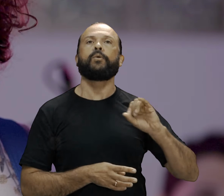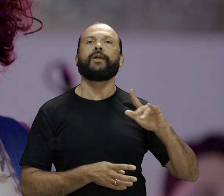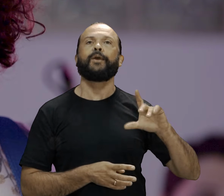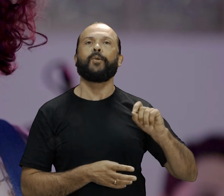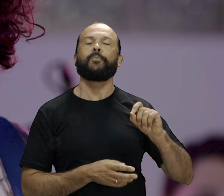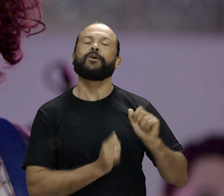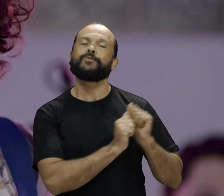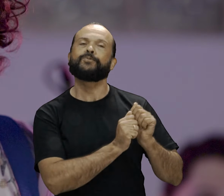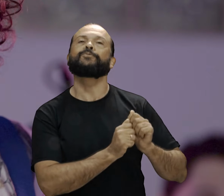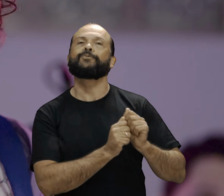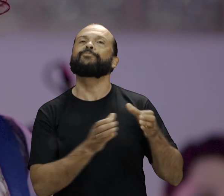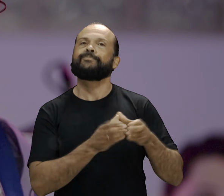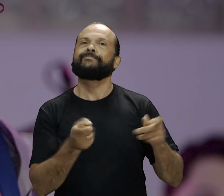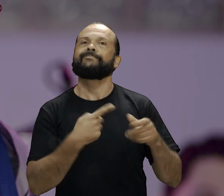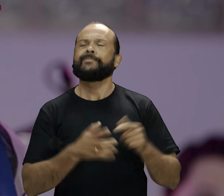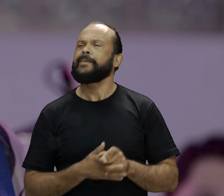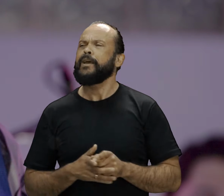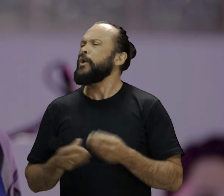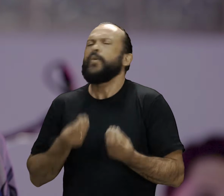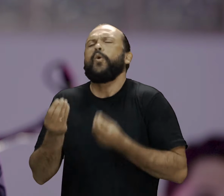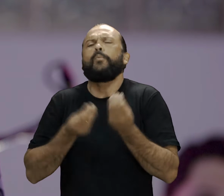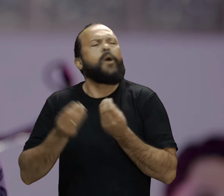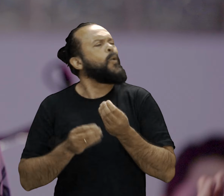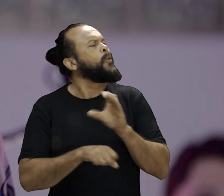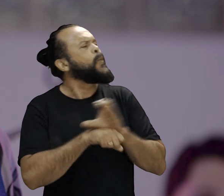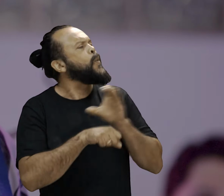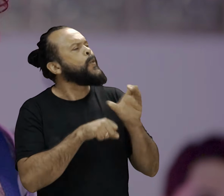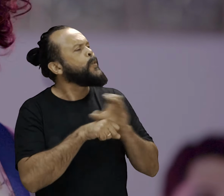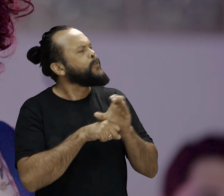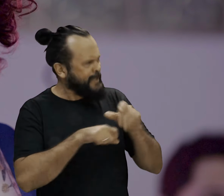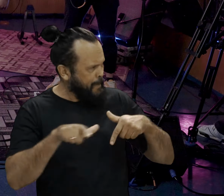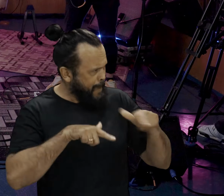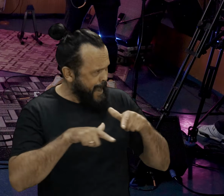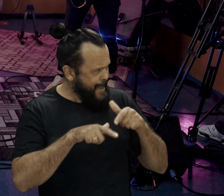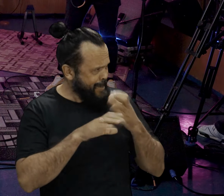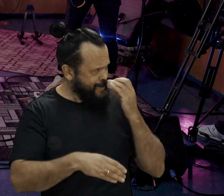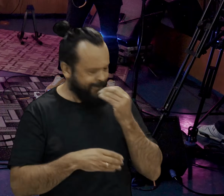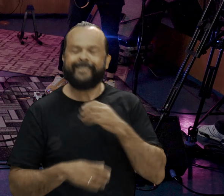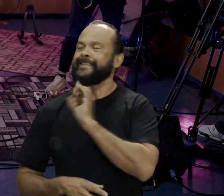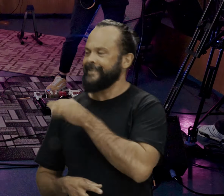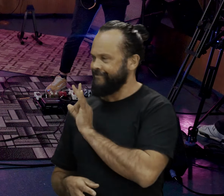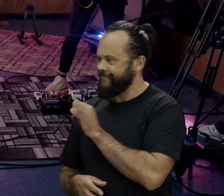We continue to work in Food Engineering. In fact, Skaff is the Food Engineer of the group. He works in Engineering.